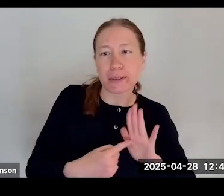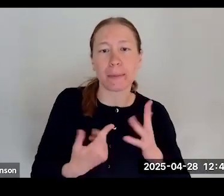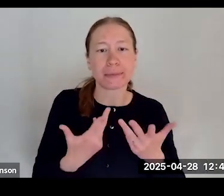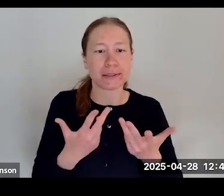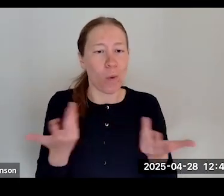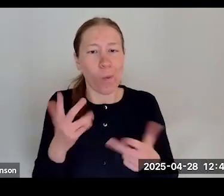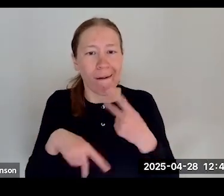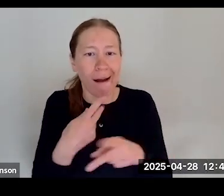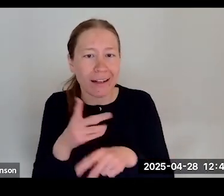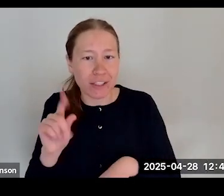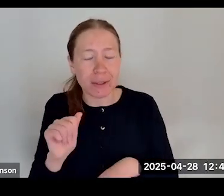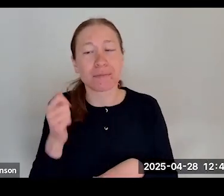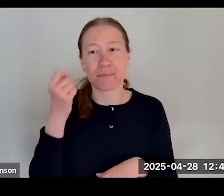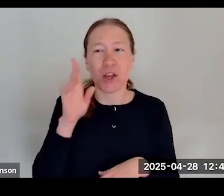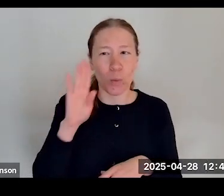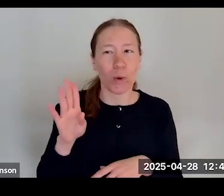you'll hear me talk about non-apparent disabilities.